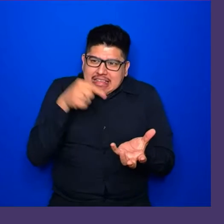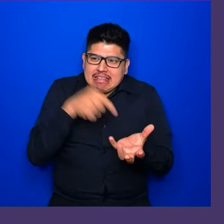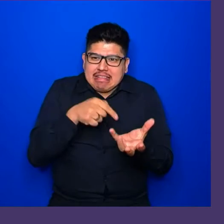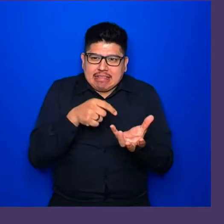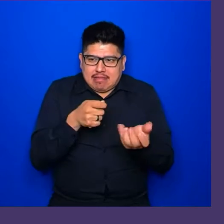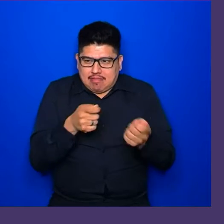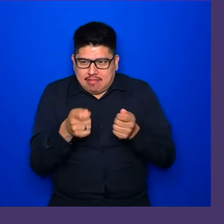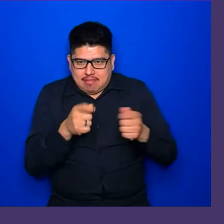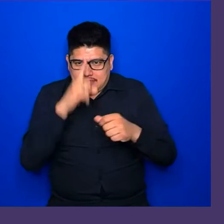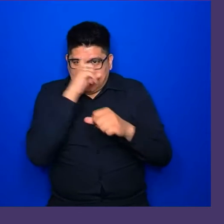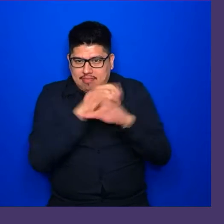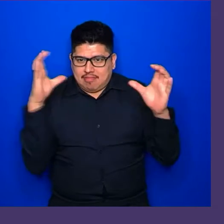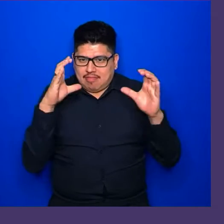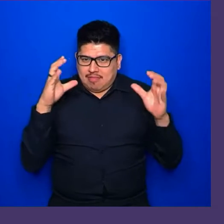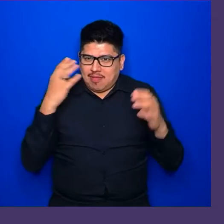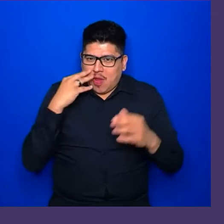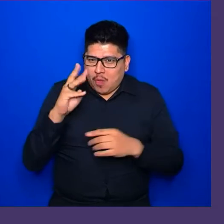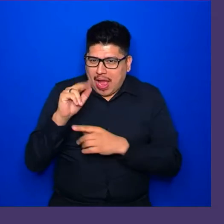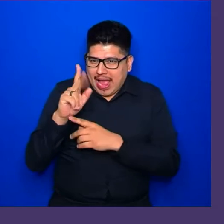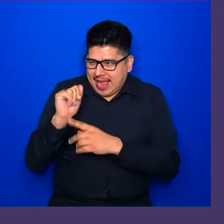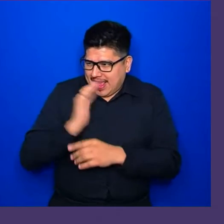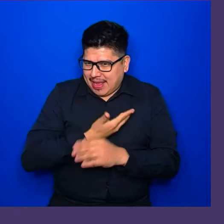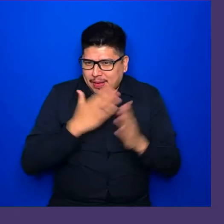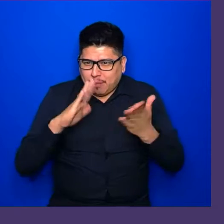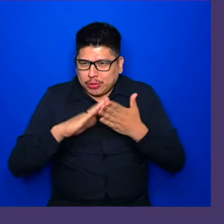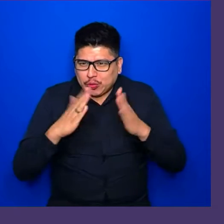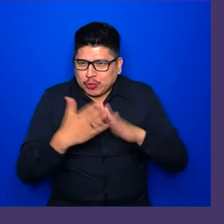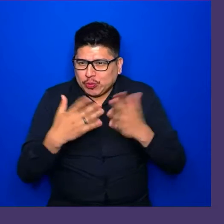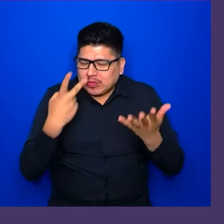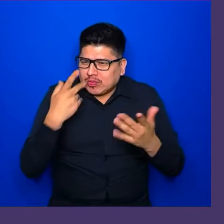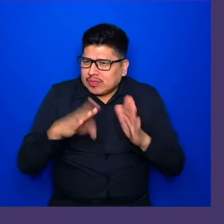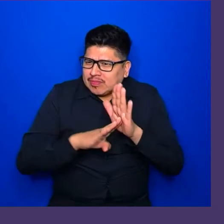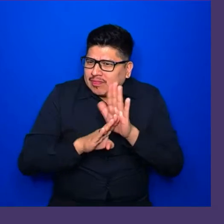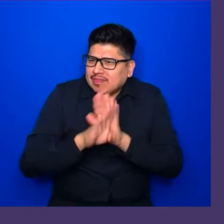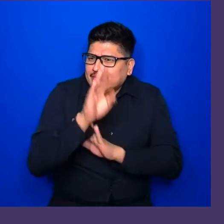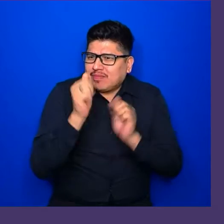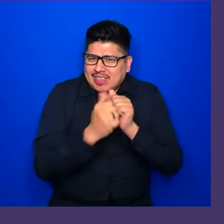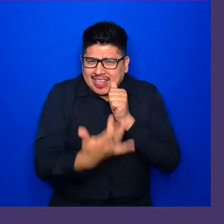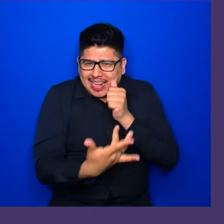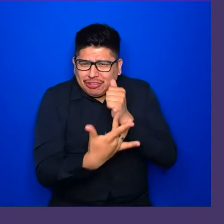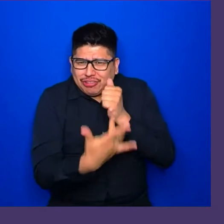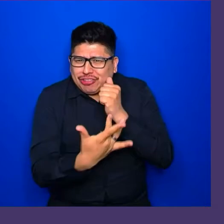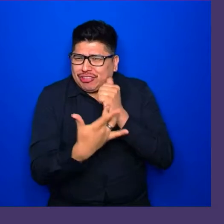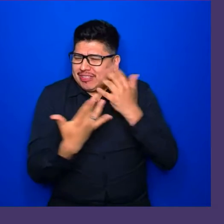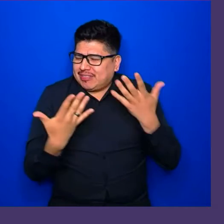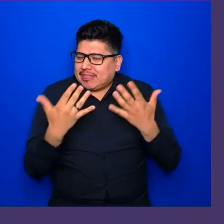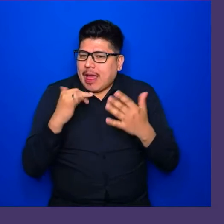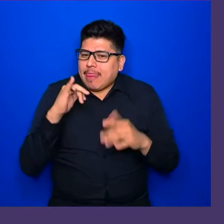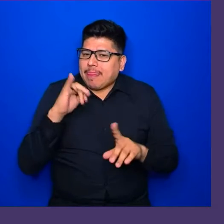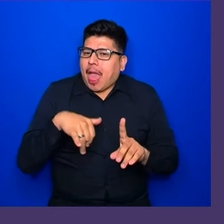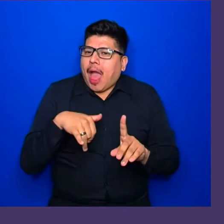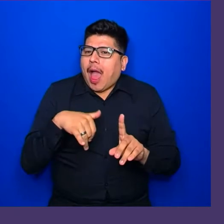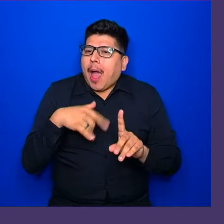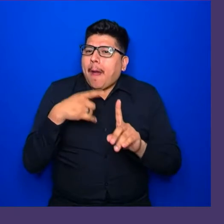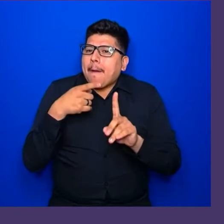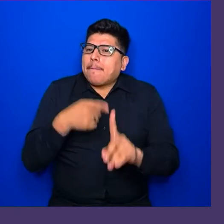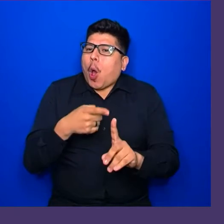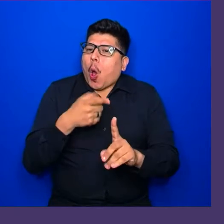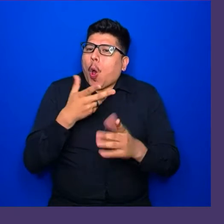thriving with the technology. To your point, it has to be resourced adequately because we are behind.